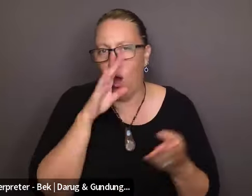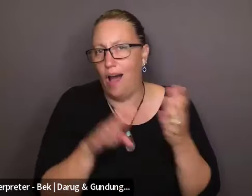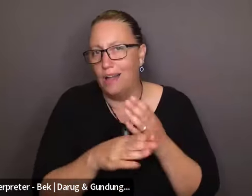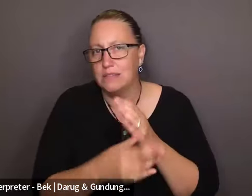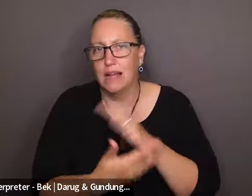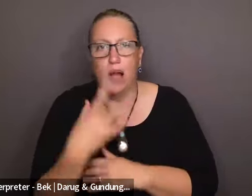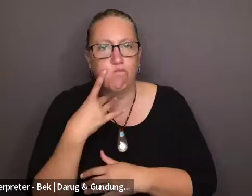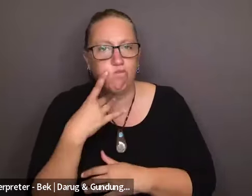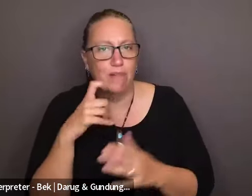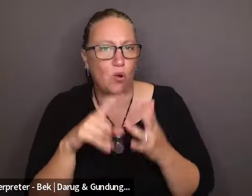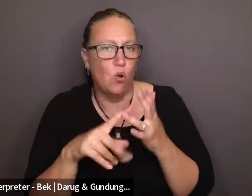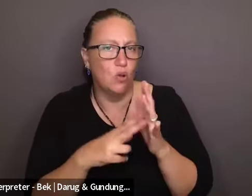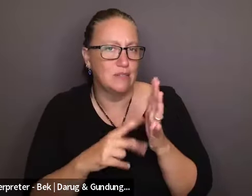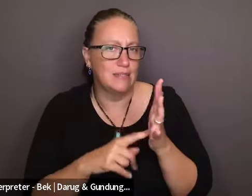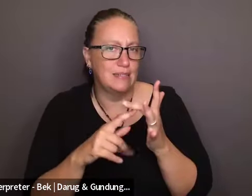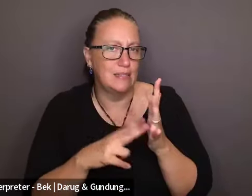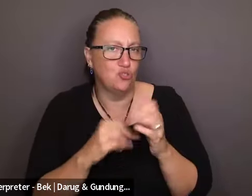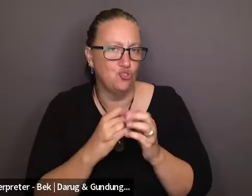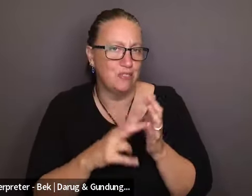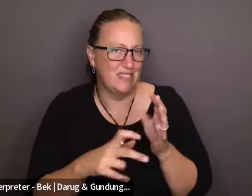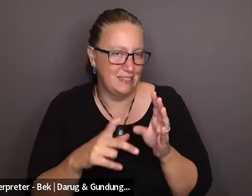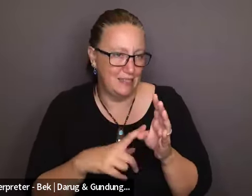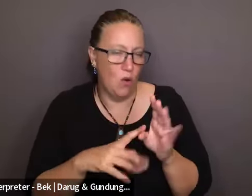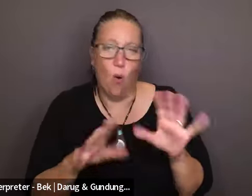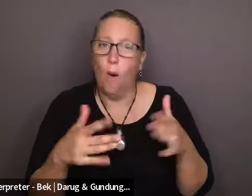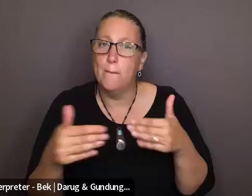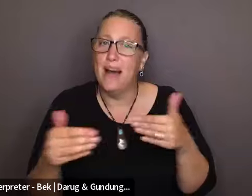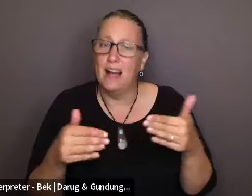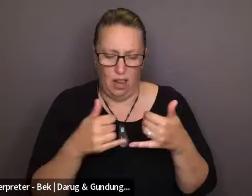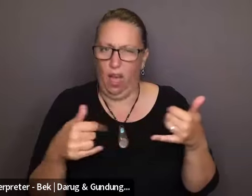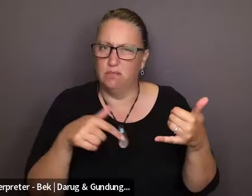that we see include access costs added late or hidden